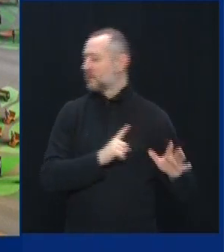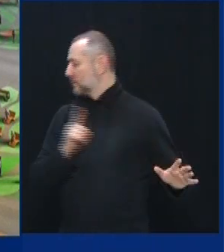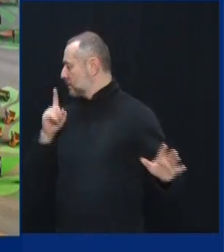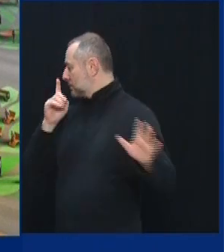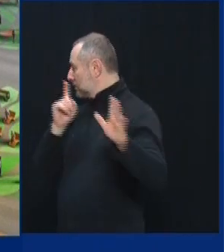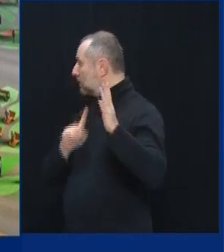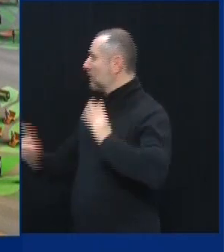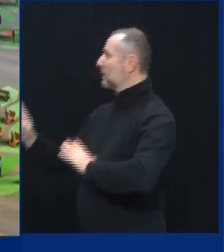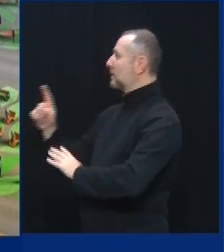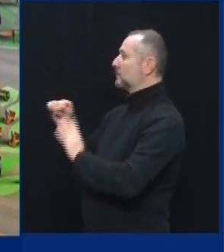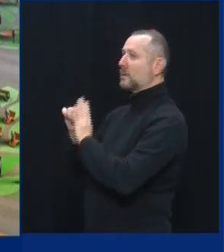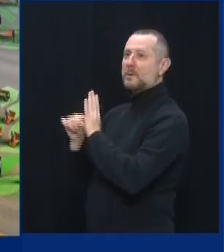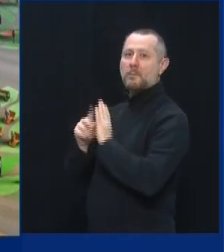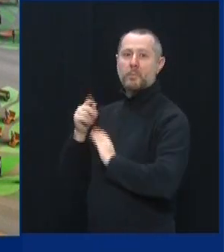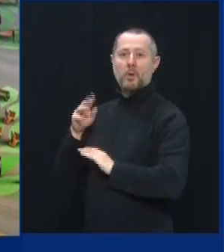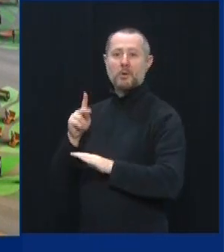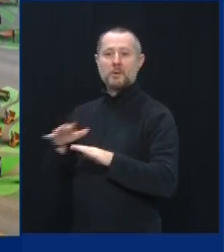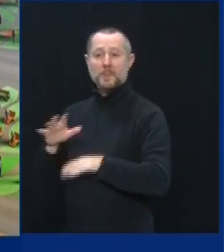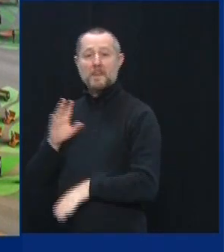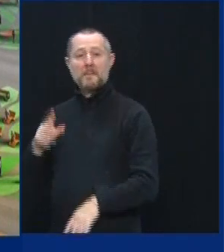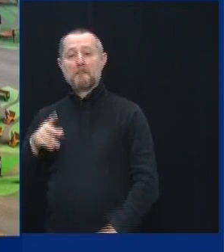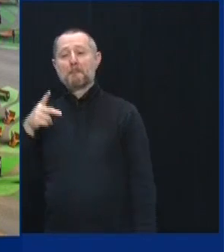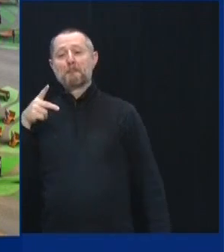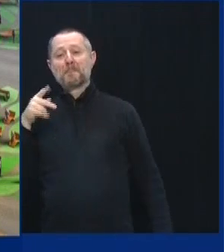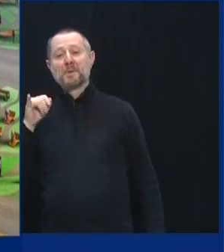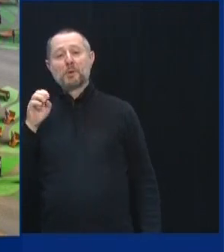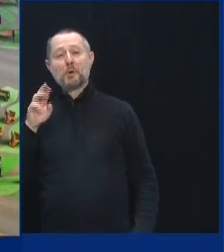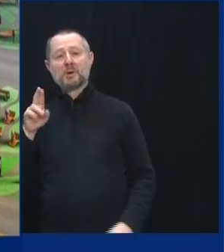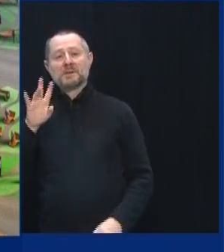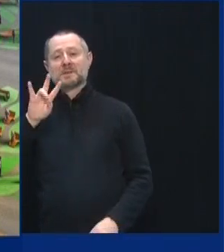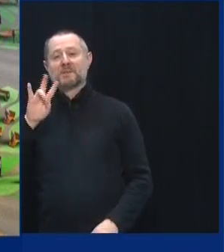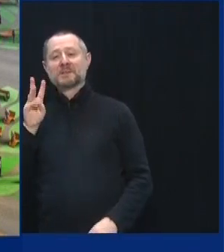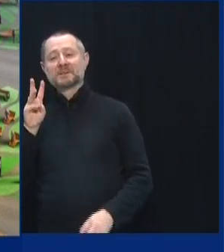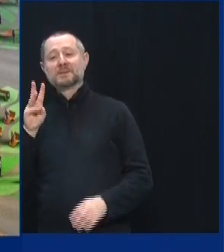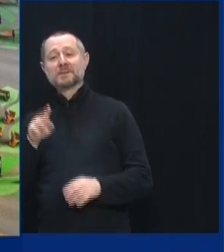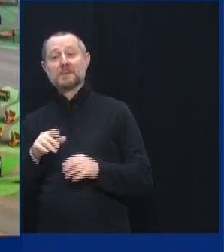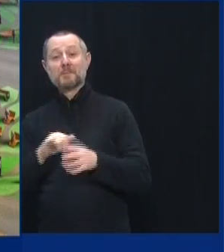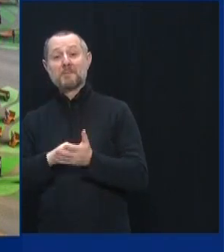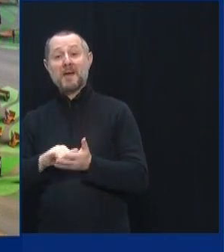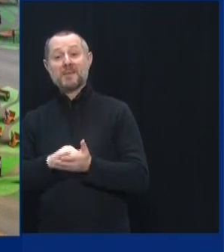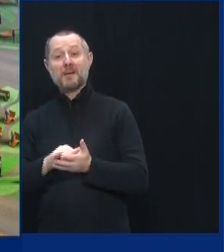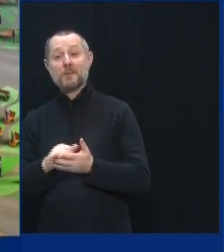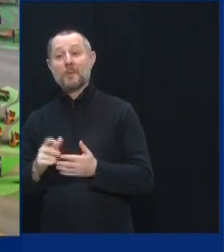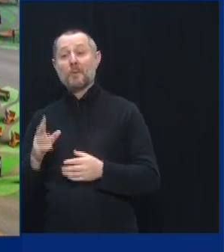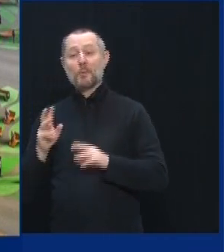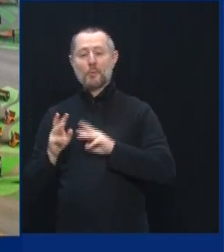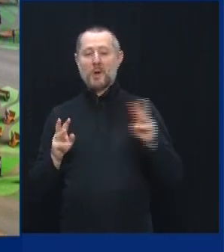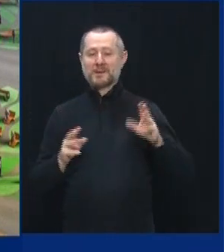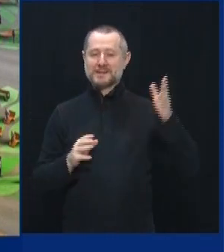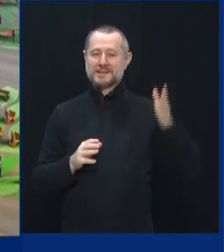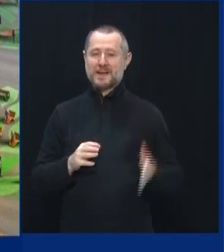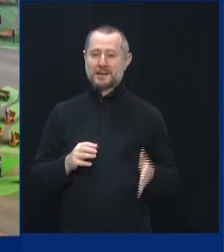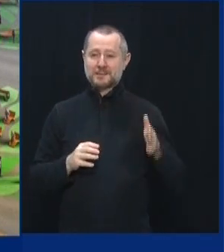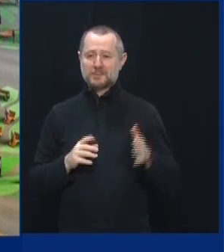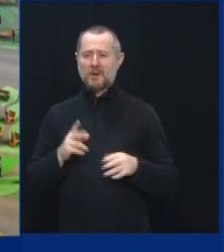TOTALLY DIFFERENT VIEW, BUT IT'S JUST A CHANGE OF PACE AND PIER